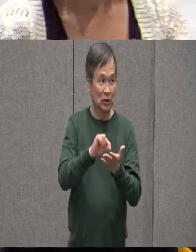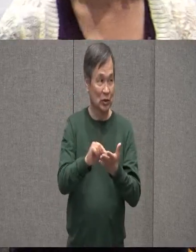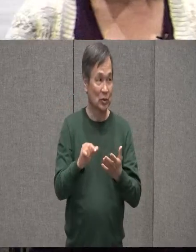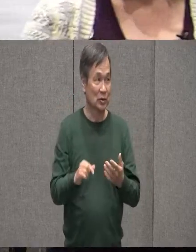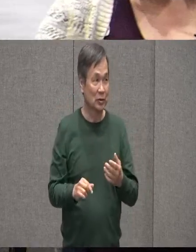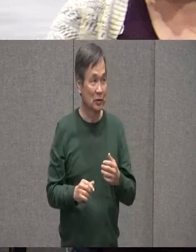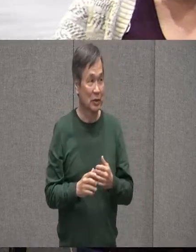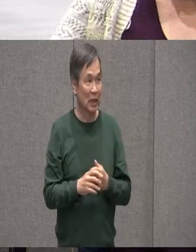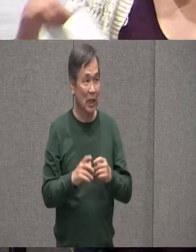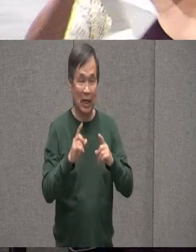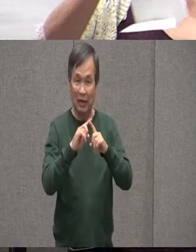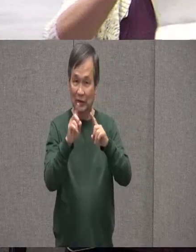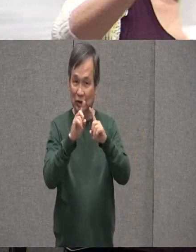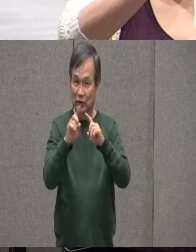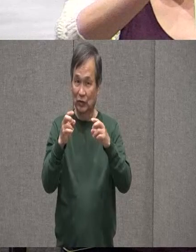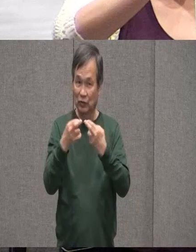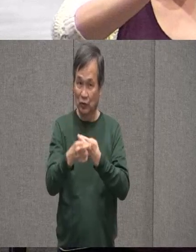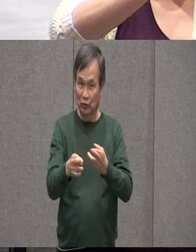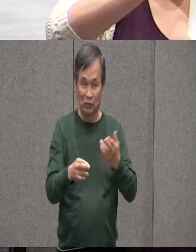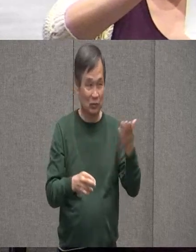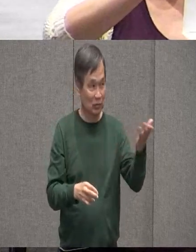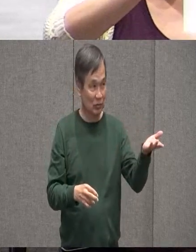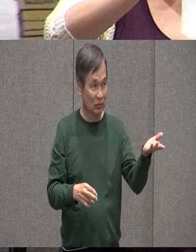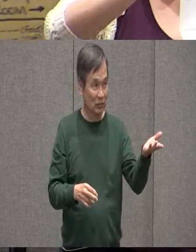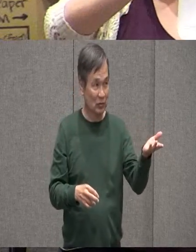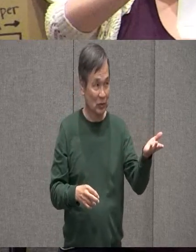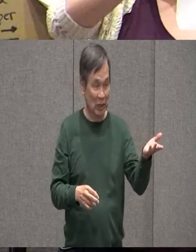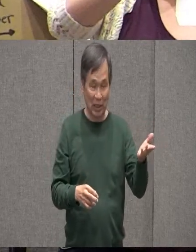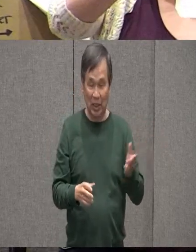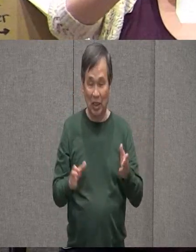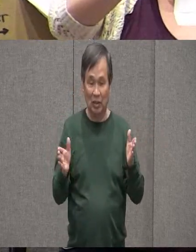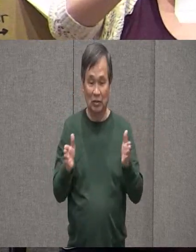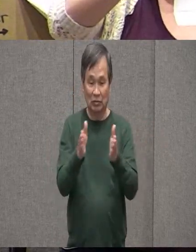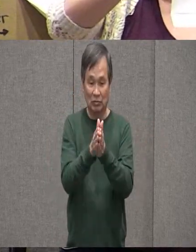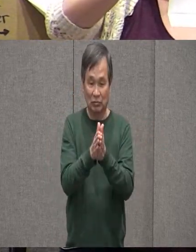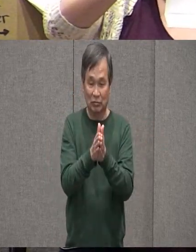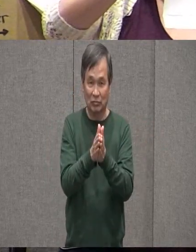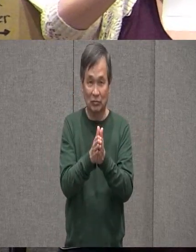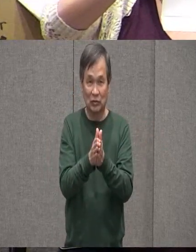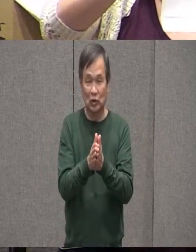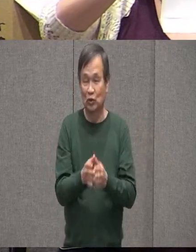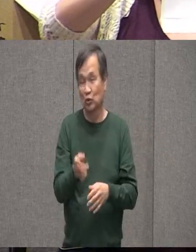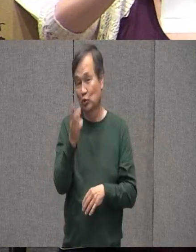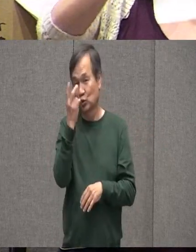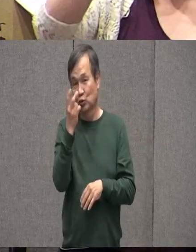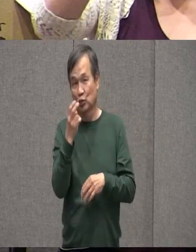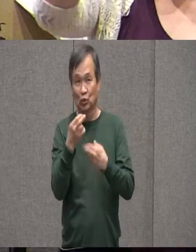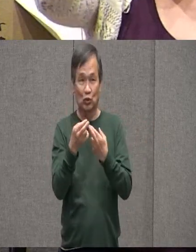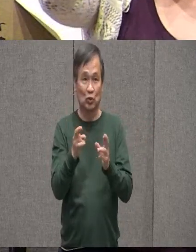I could have multiples of them. I have this other one here. I could glue them together and I could have rooms side by side.